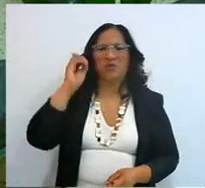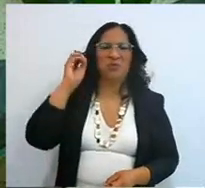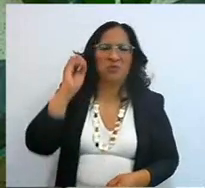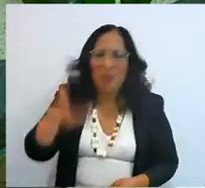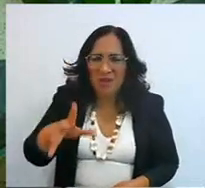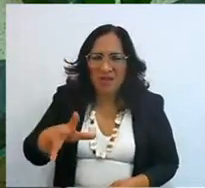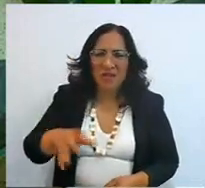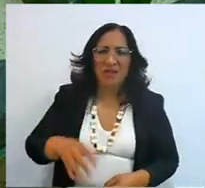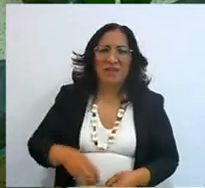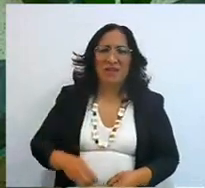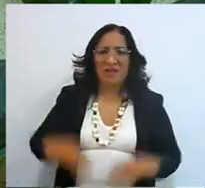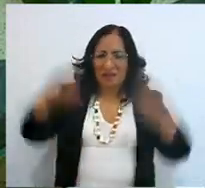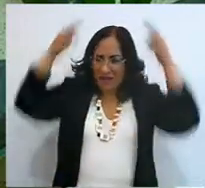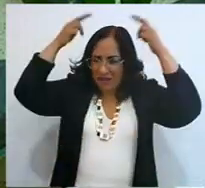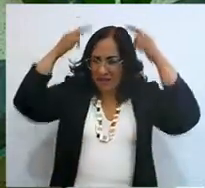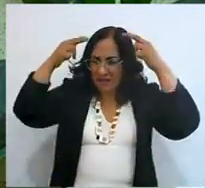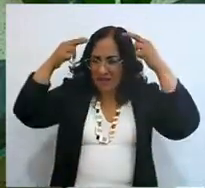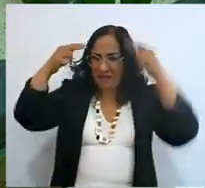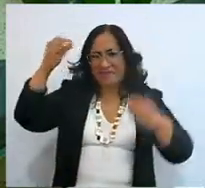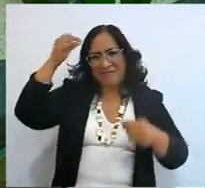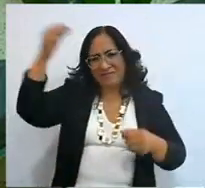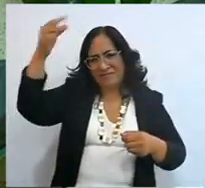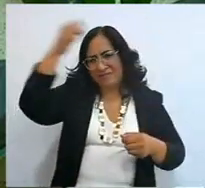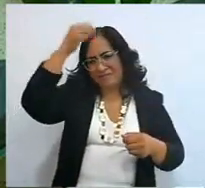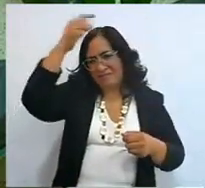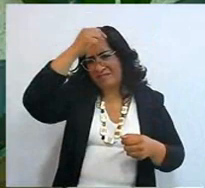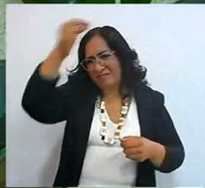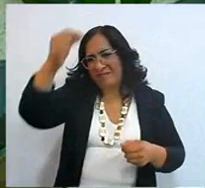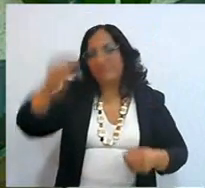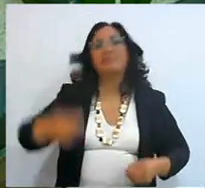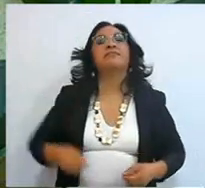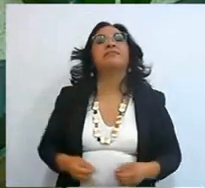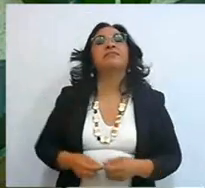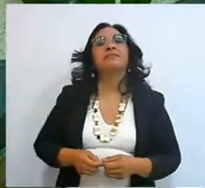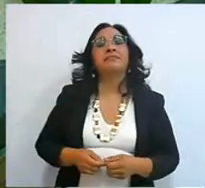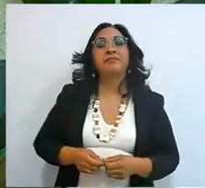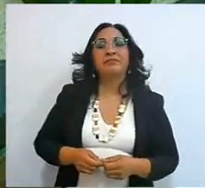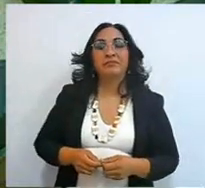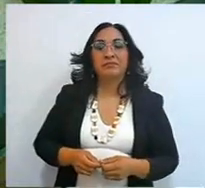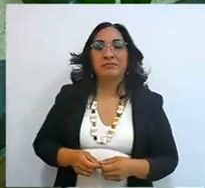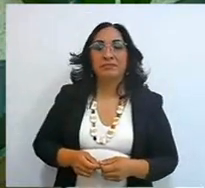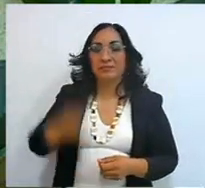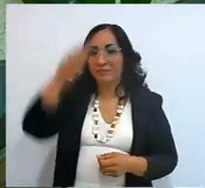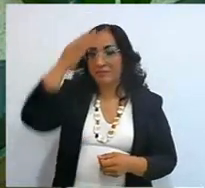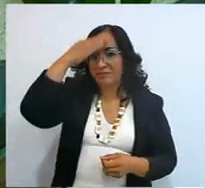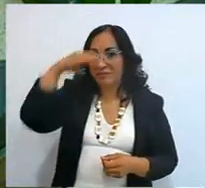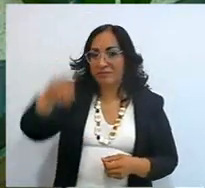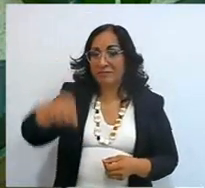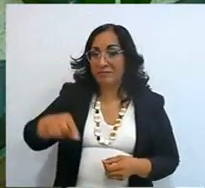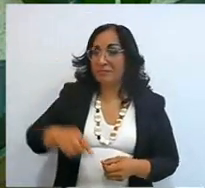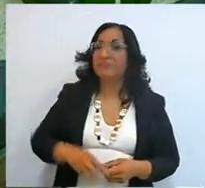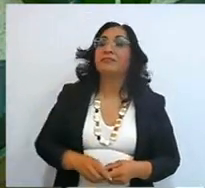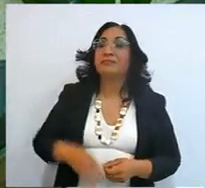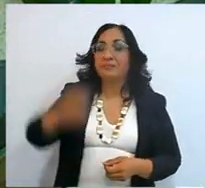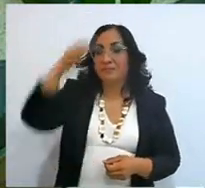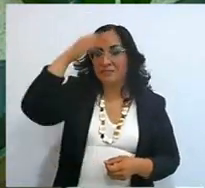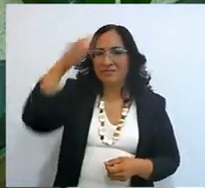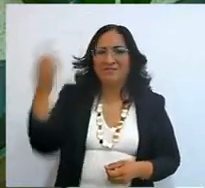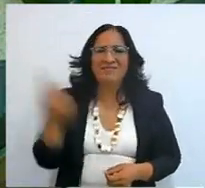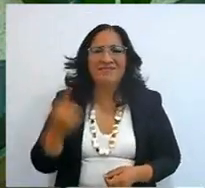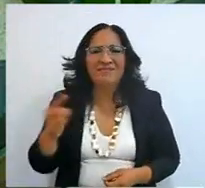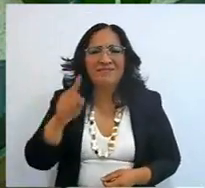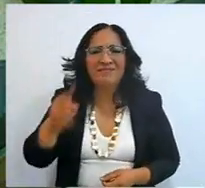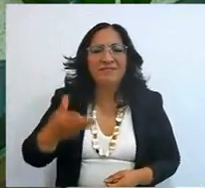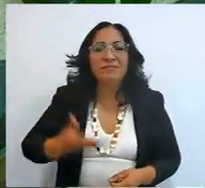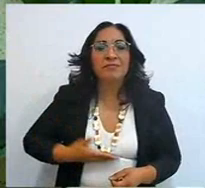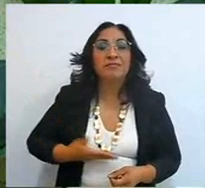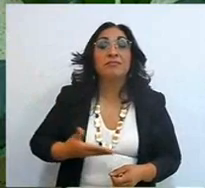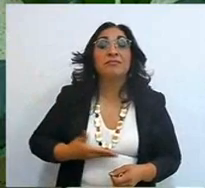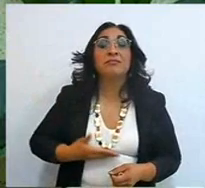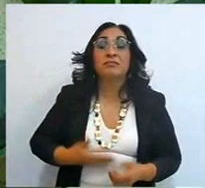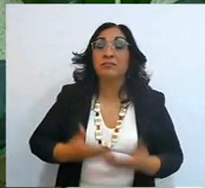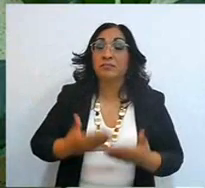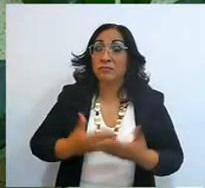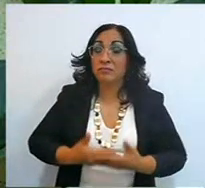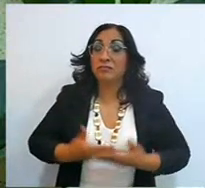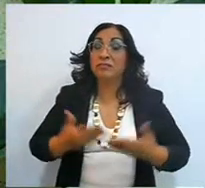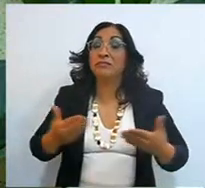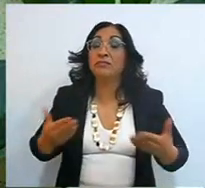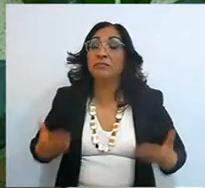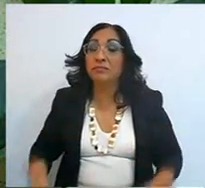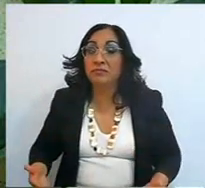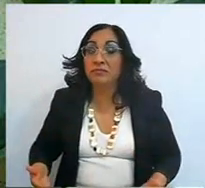they massacred him in a few words and do you know why? so that you would have this stage of grace,